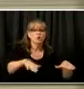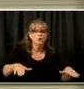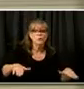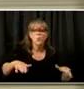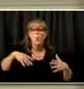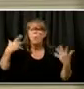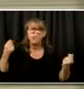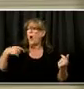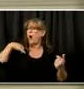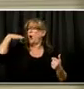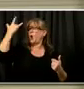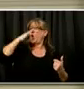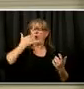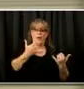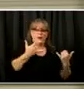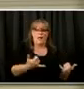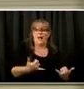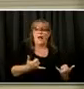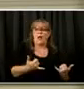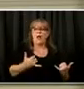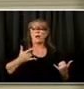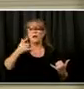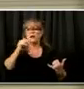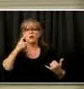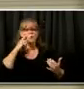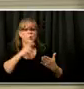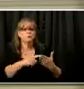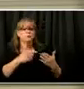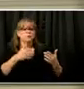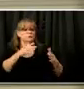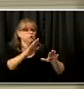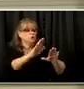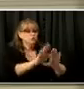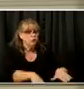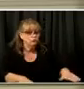see young people struggling to keep up sometimes even in classes they previously found manageable